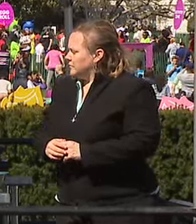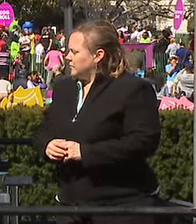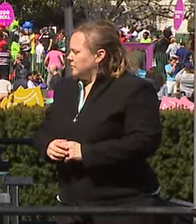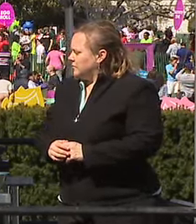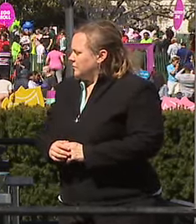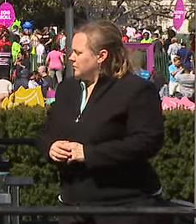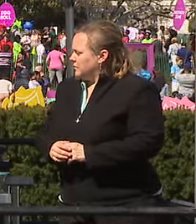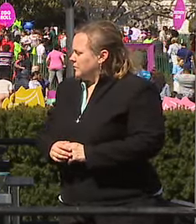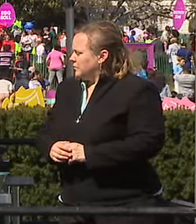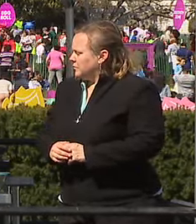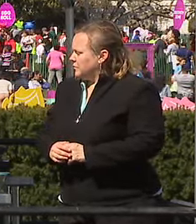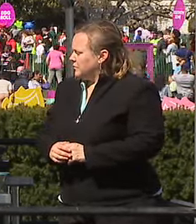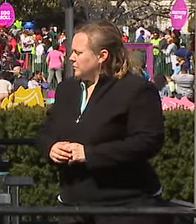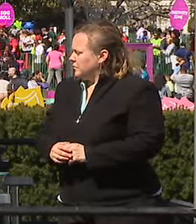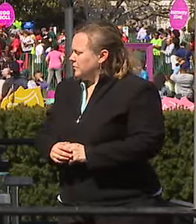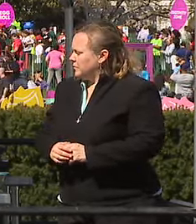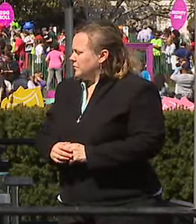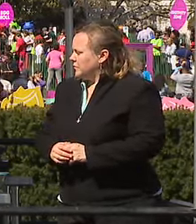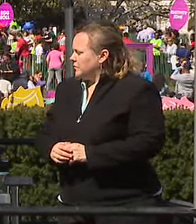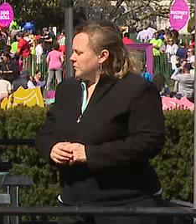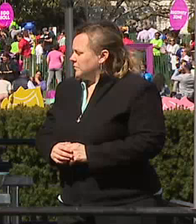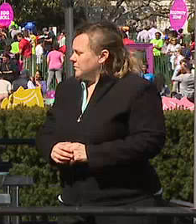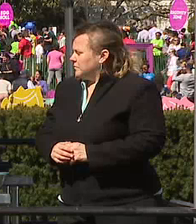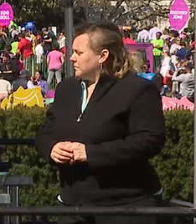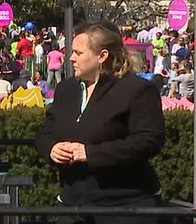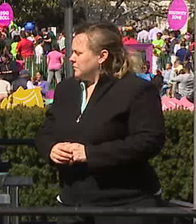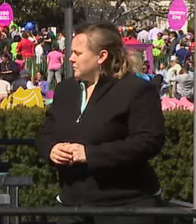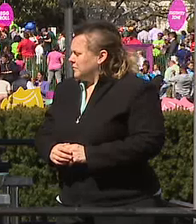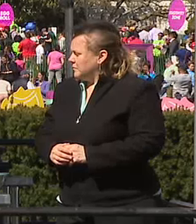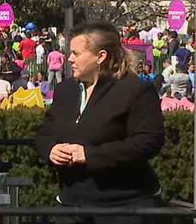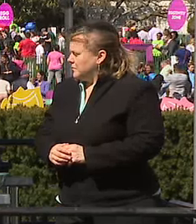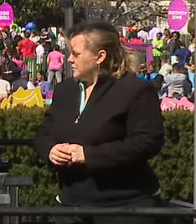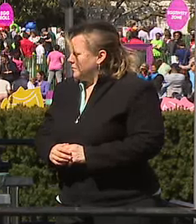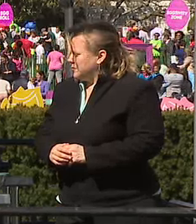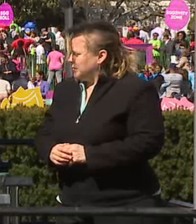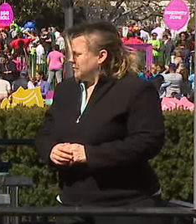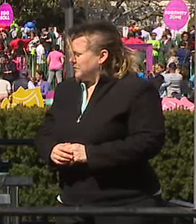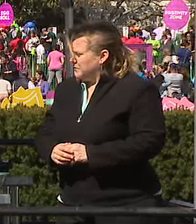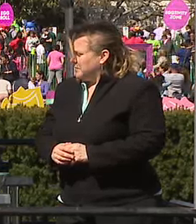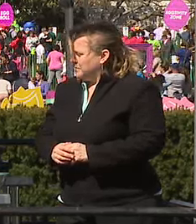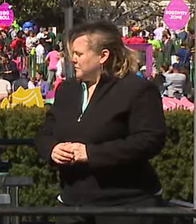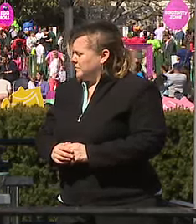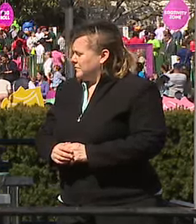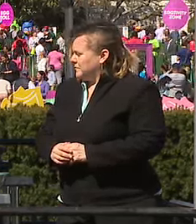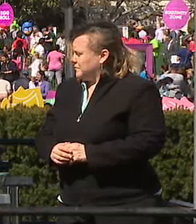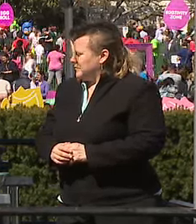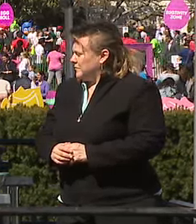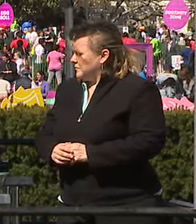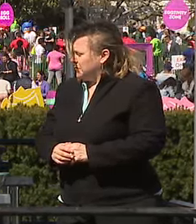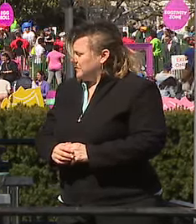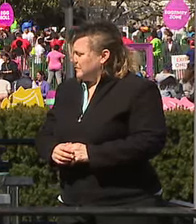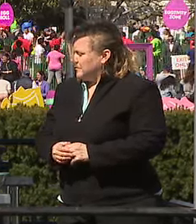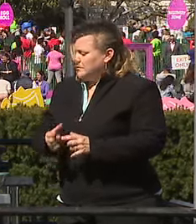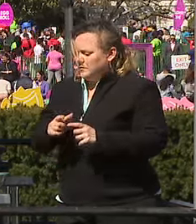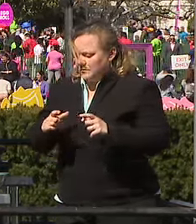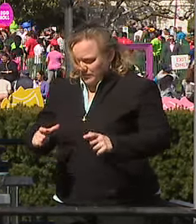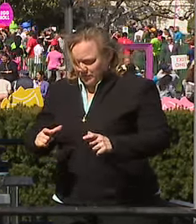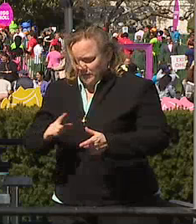Okay?